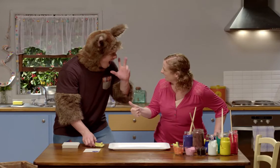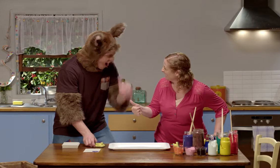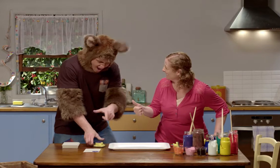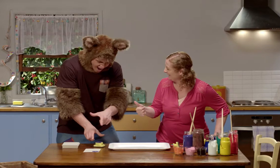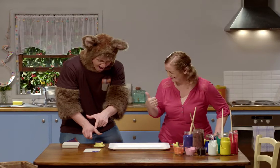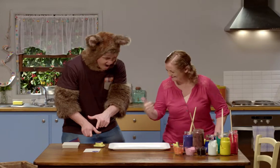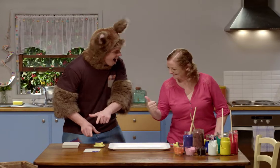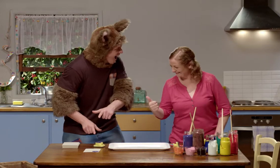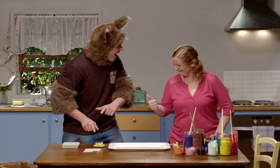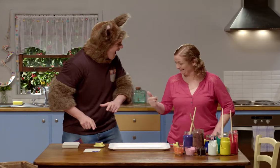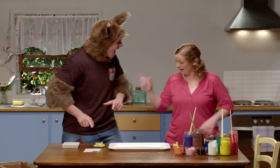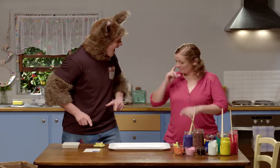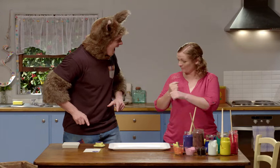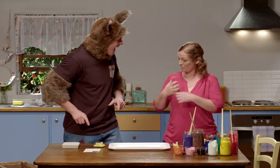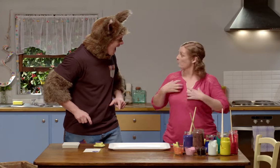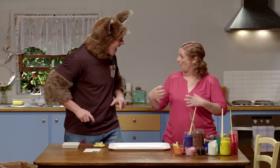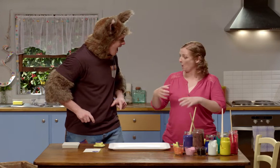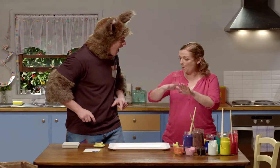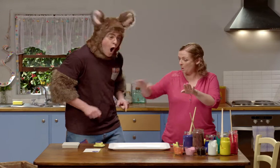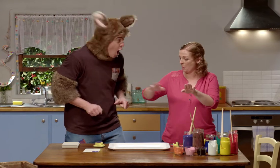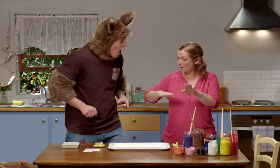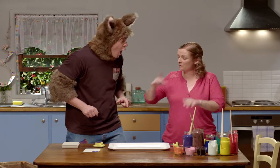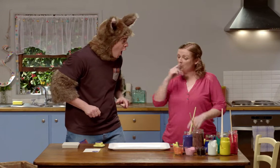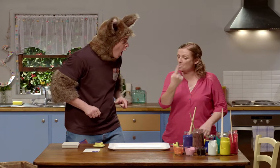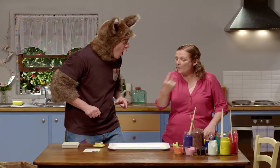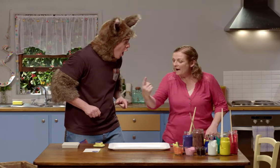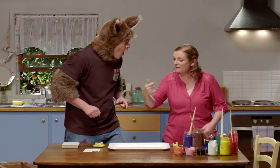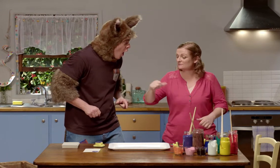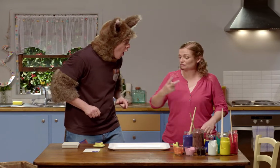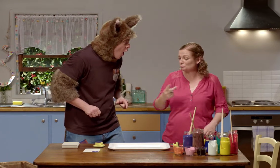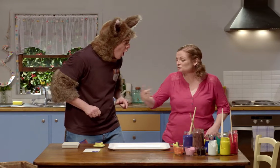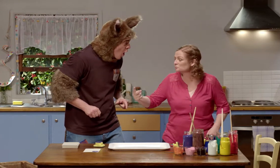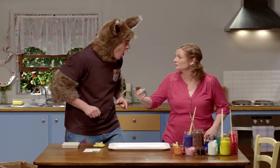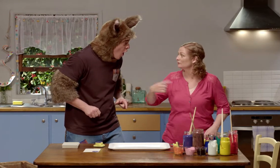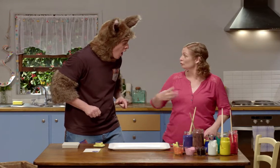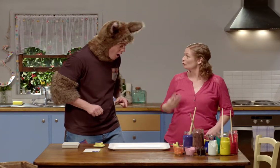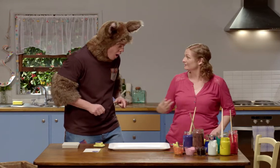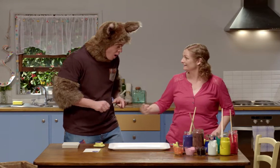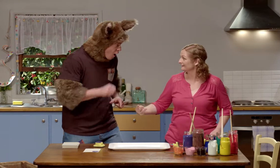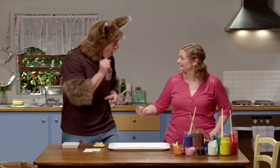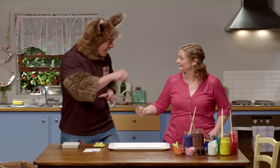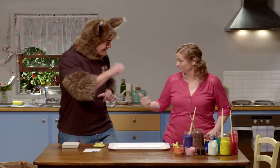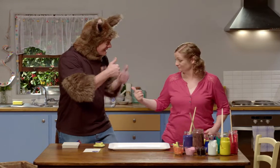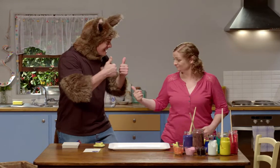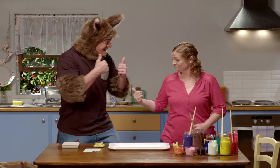That looks great. It does look great. Can you make some more cards please? Some with one, some with two, some with three.